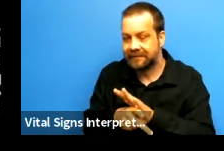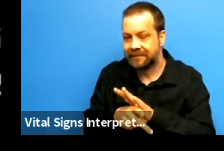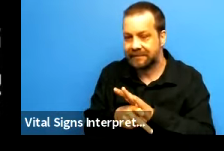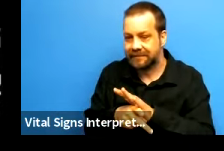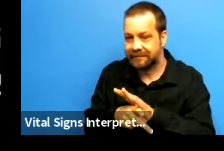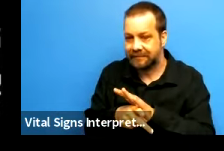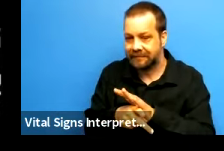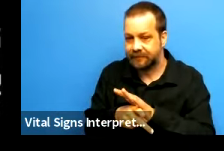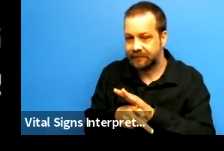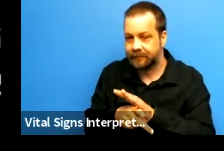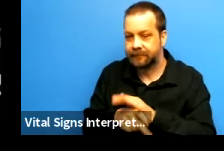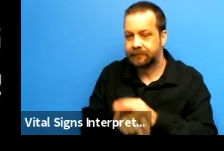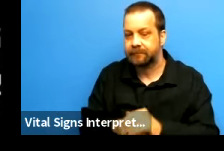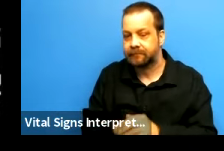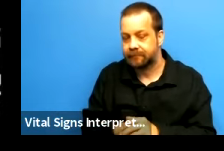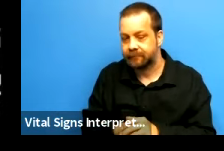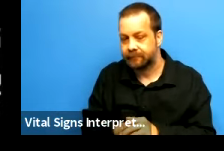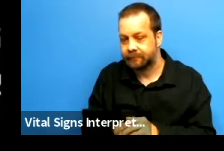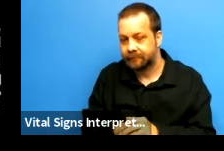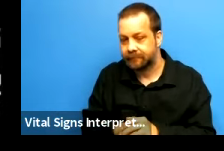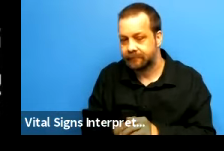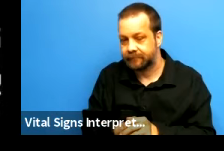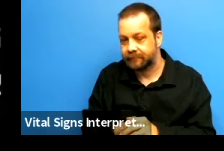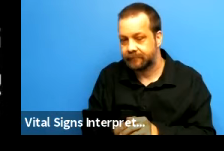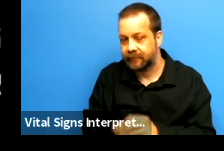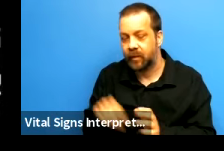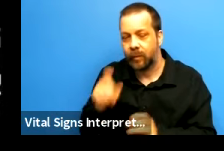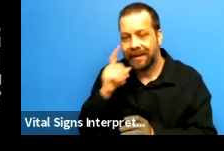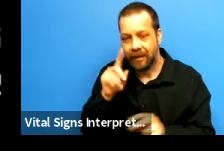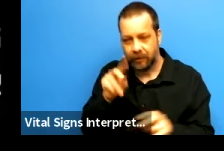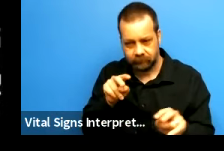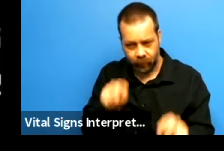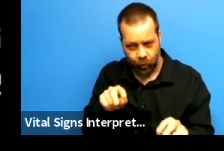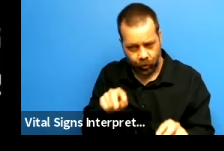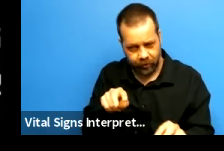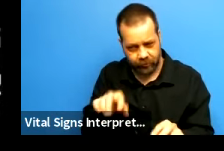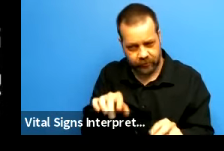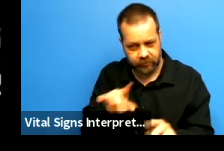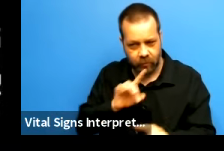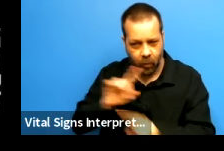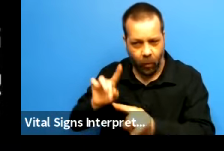So we need to make sure we look at the stay at home orders.